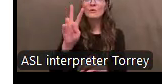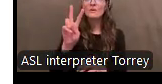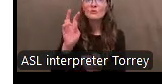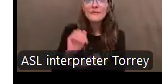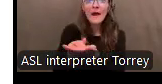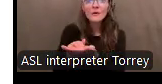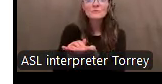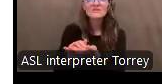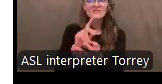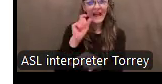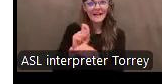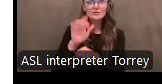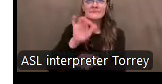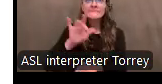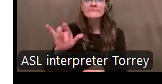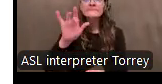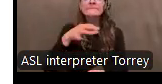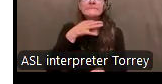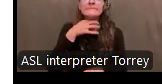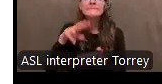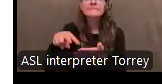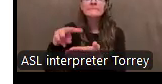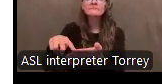All in all, we have a lot of registrations,